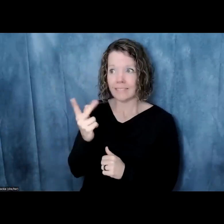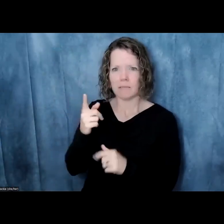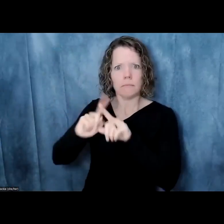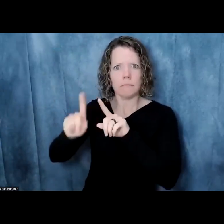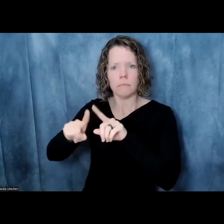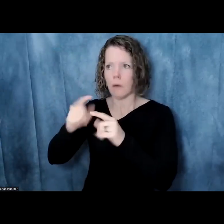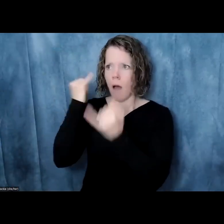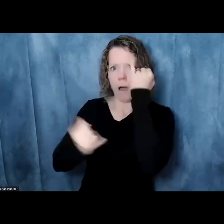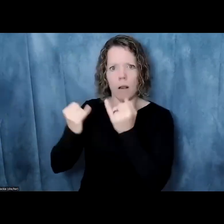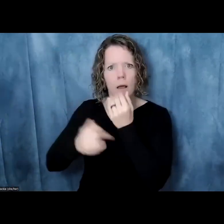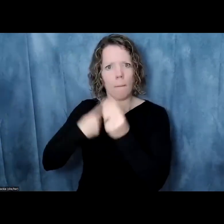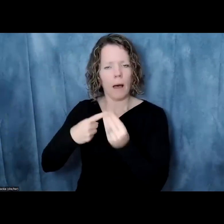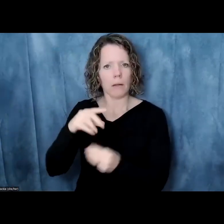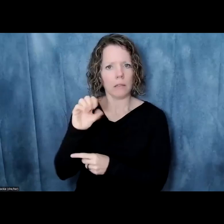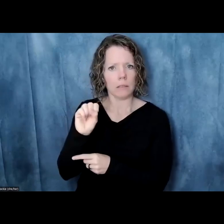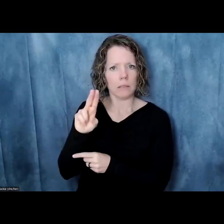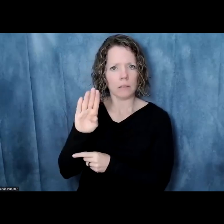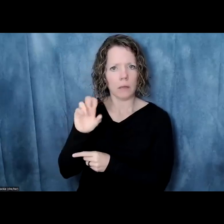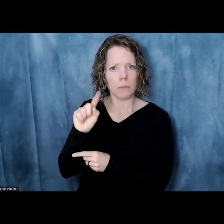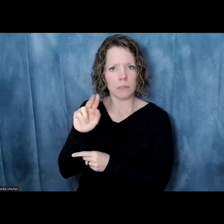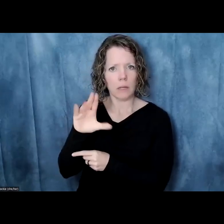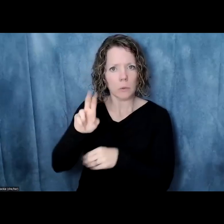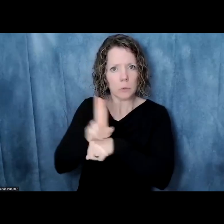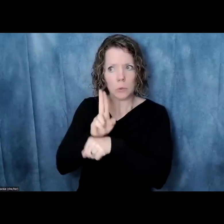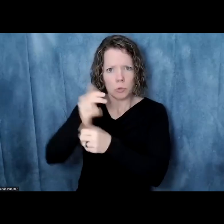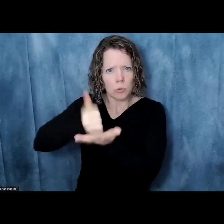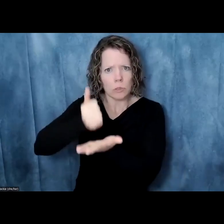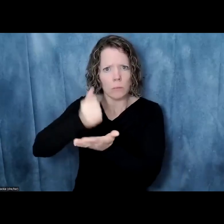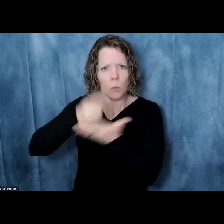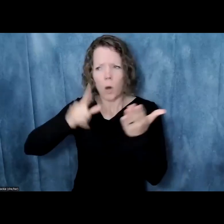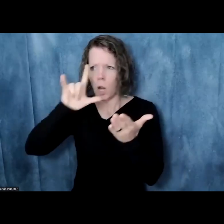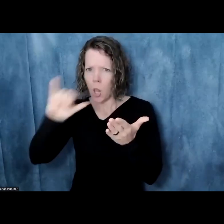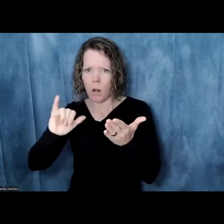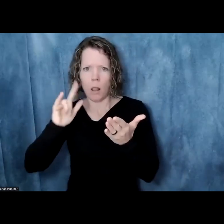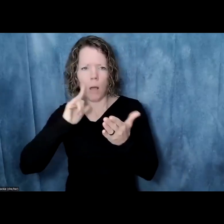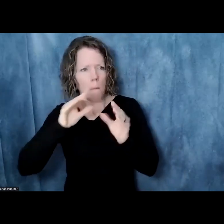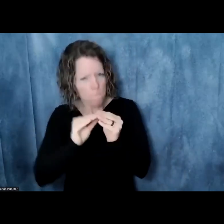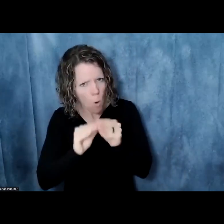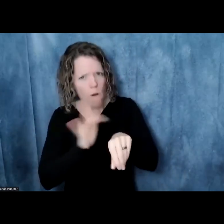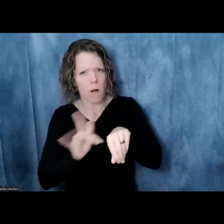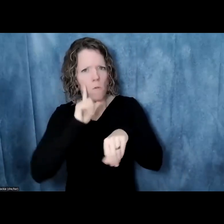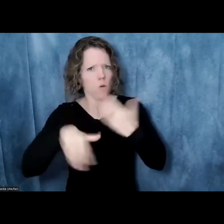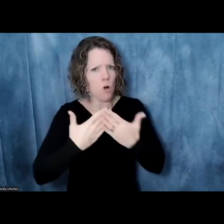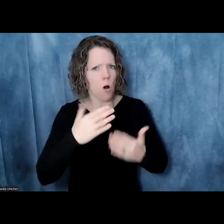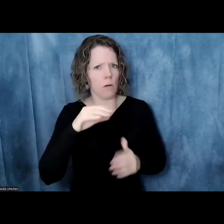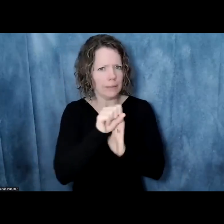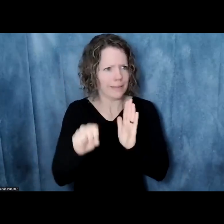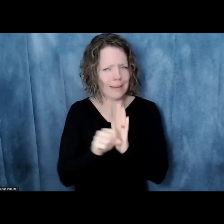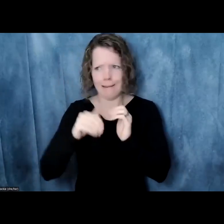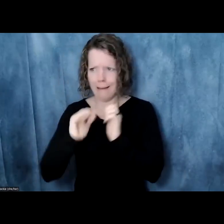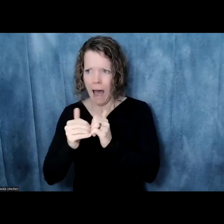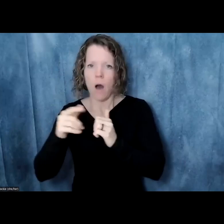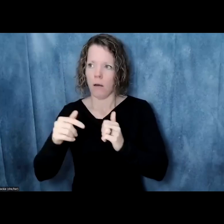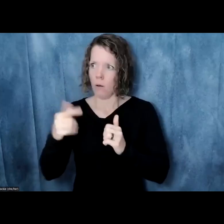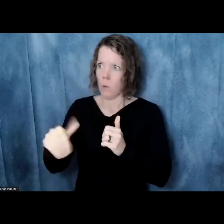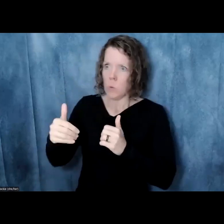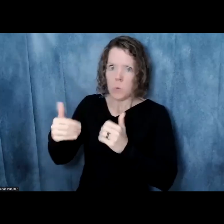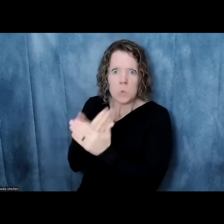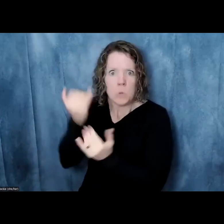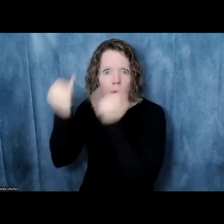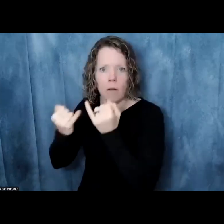use treatment across the diverse Massachusetts communities. Today's presentations are just a